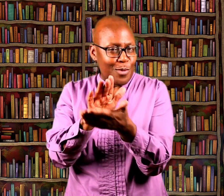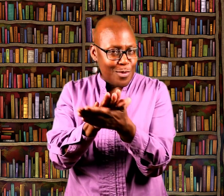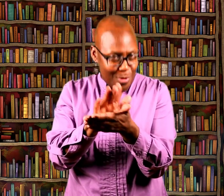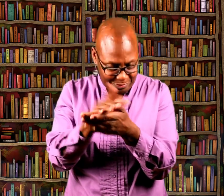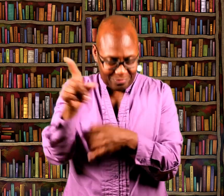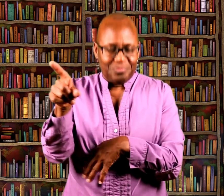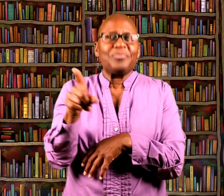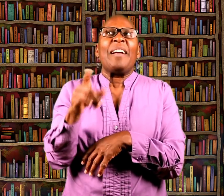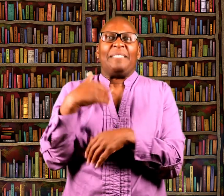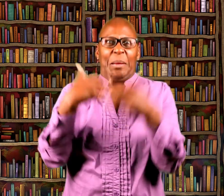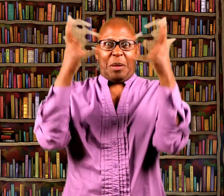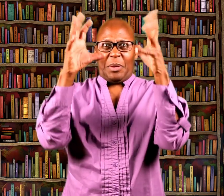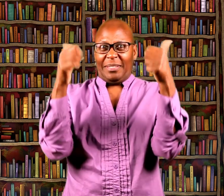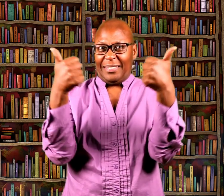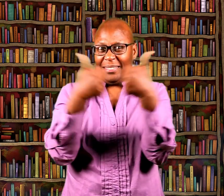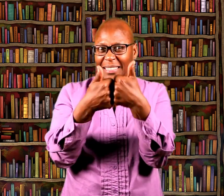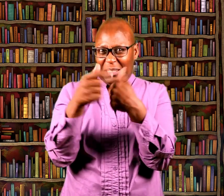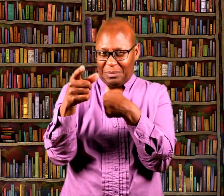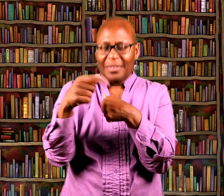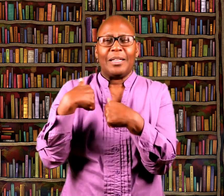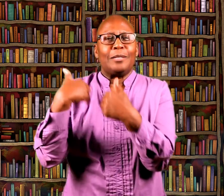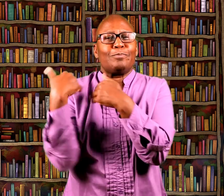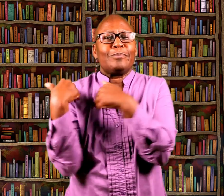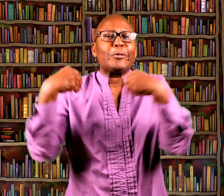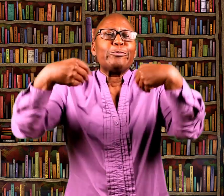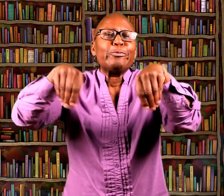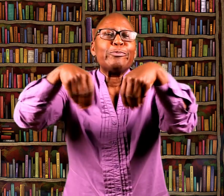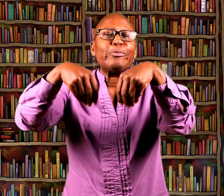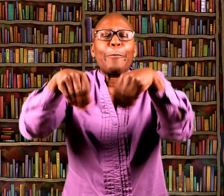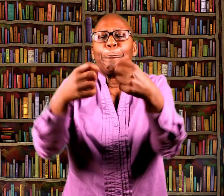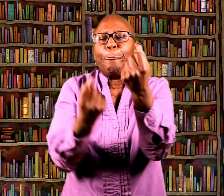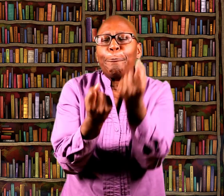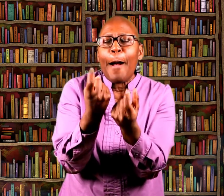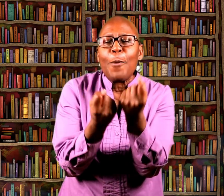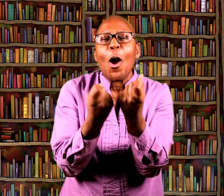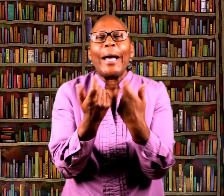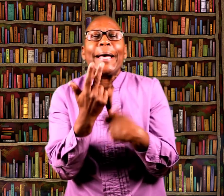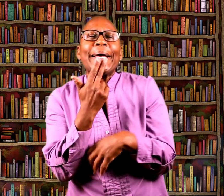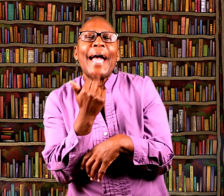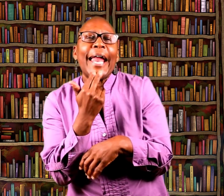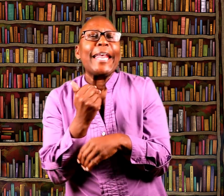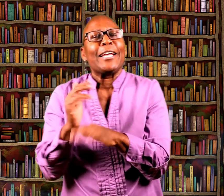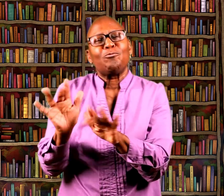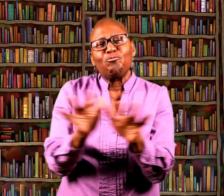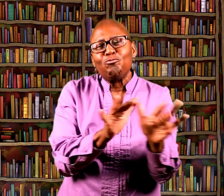I grew up, and eventually I worked at that school. There was a basketball game on, and I was responsible